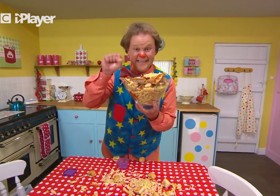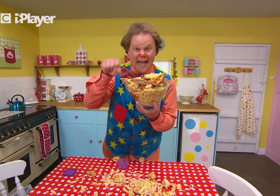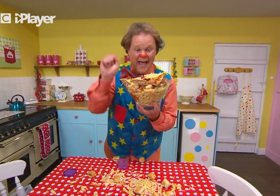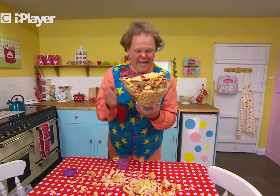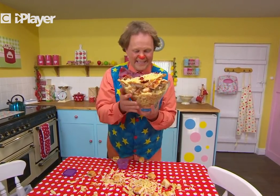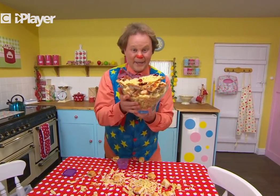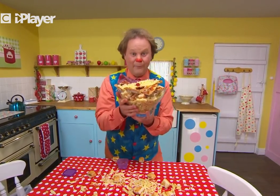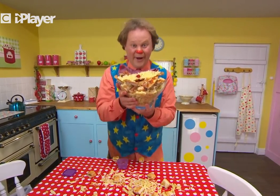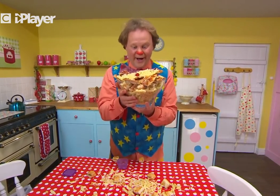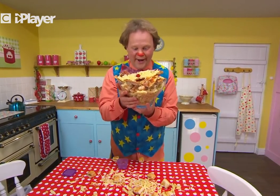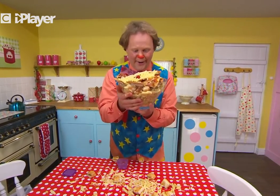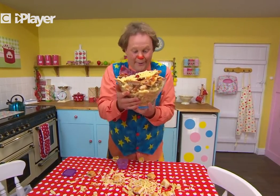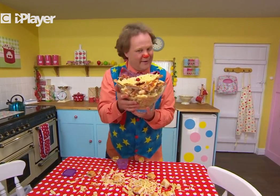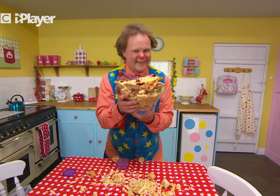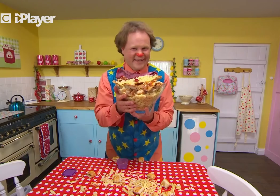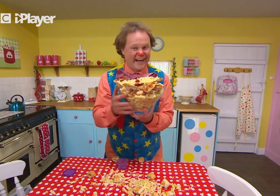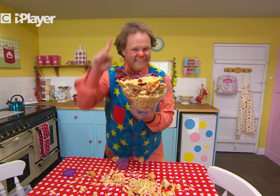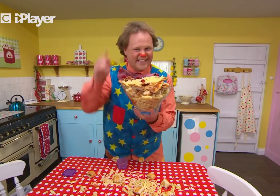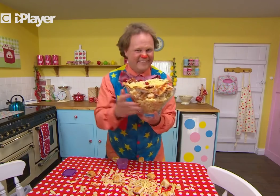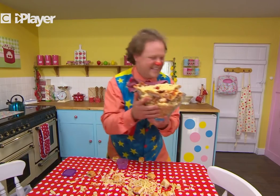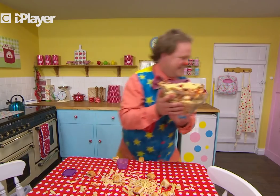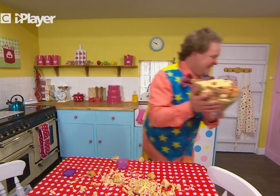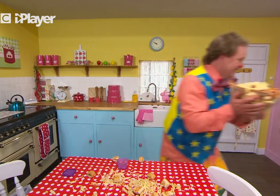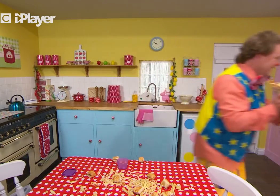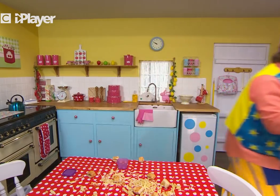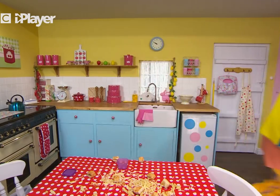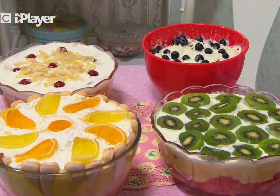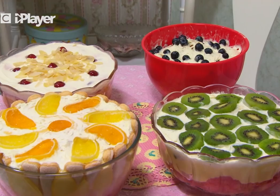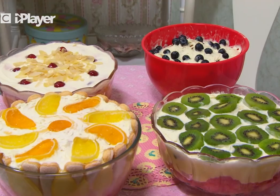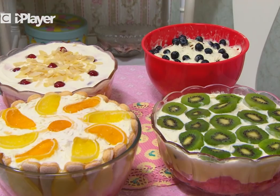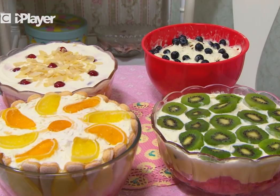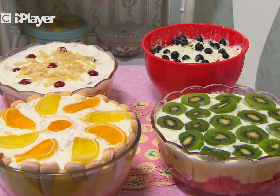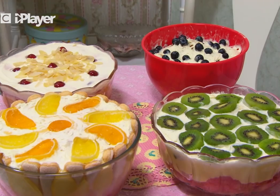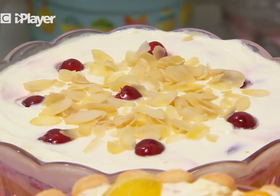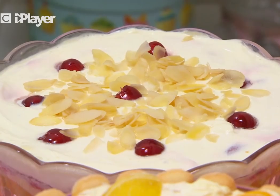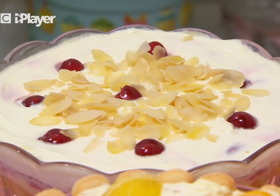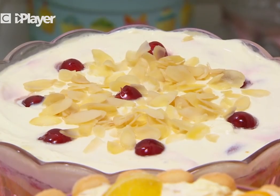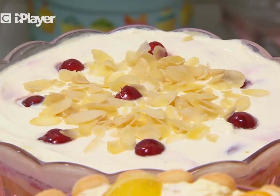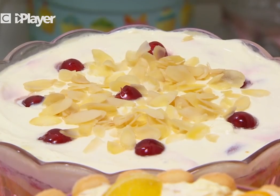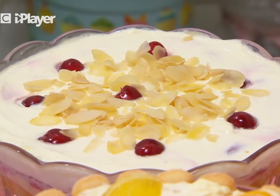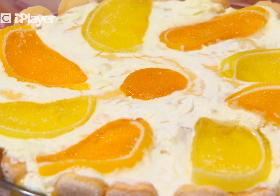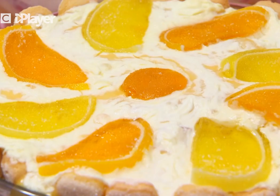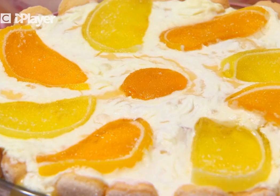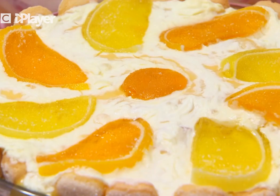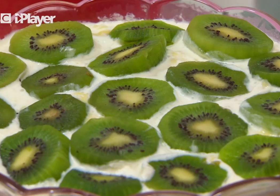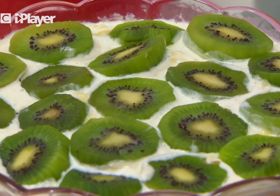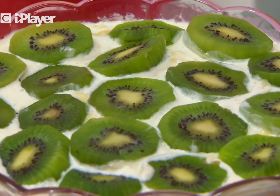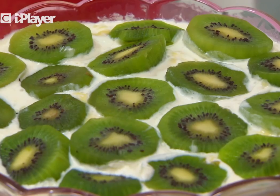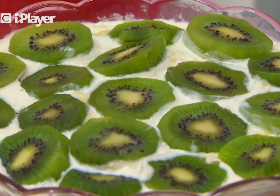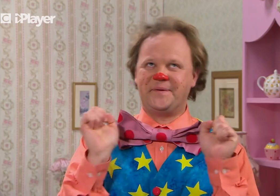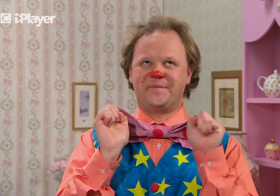yes and the winner of the tumbleton trifle competition is